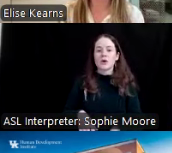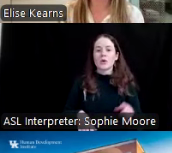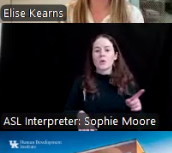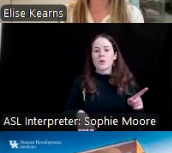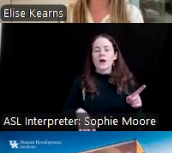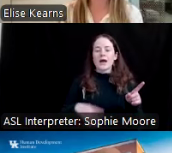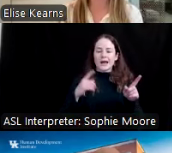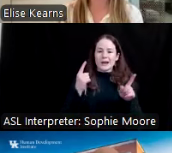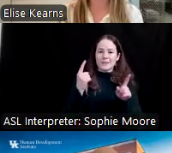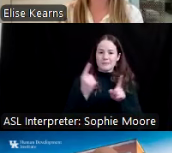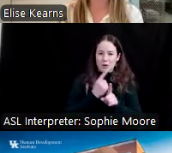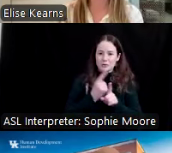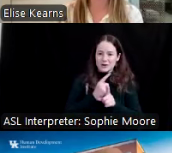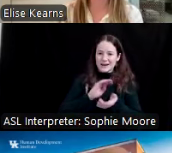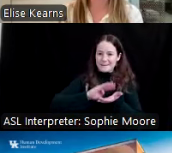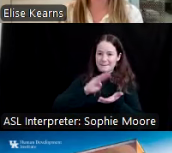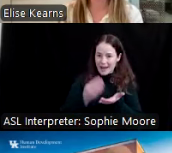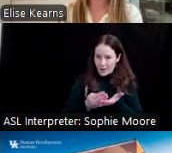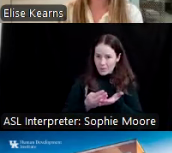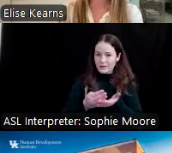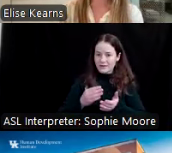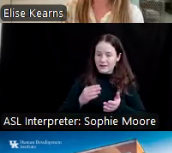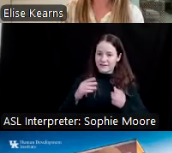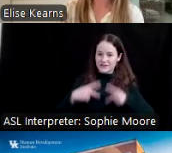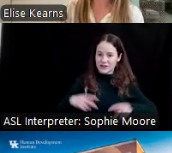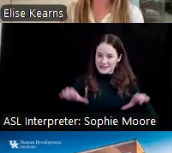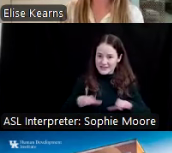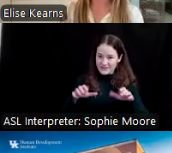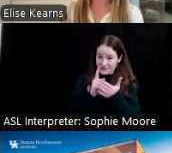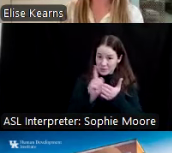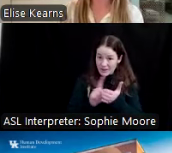said, is 150 minutes per week. But if you don't meet the 150 minutes, we're